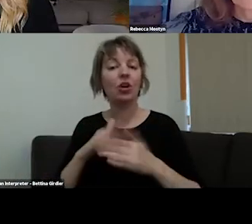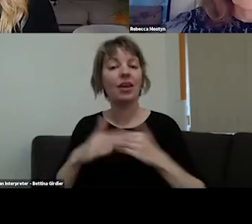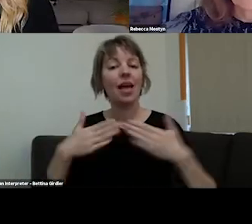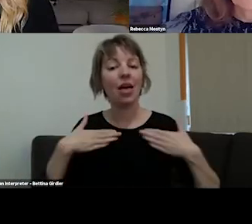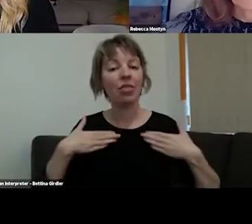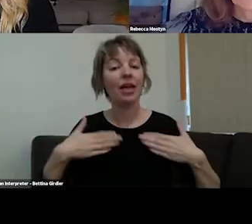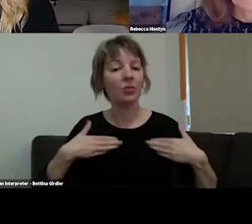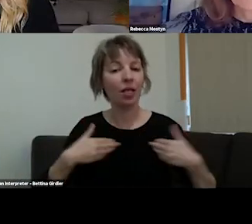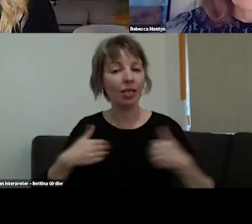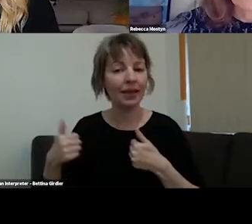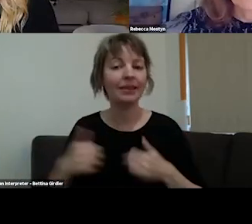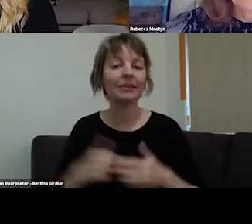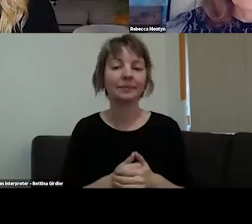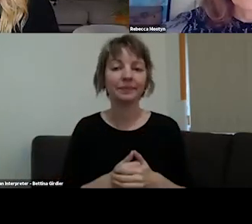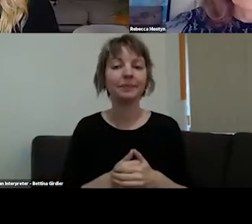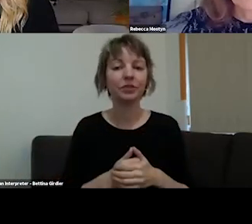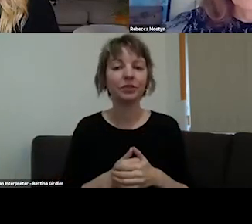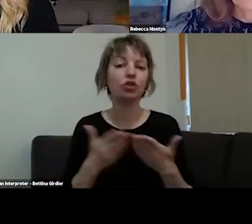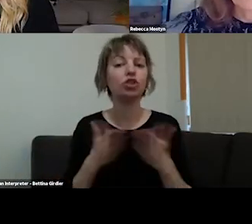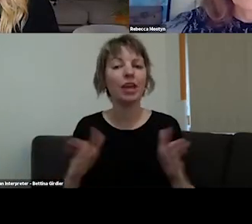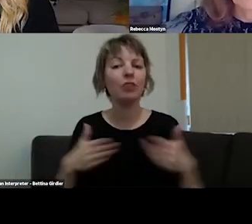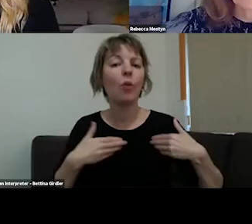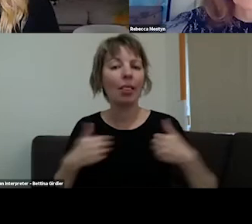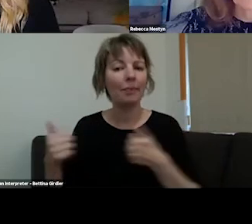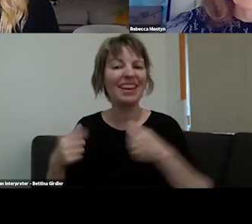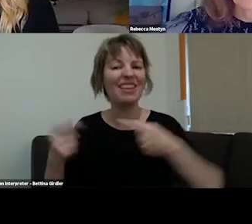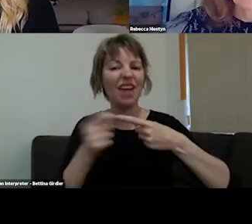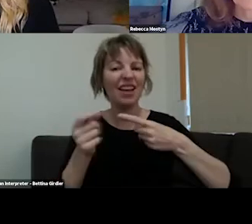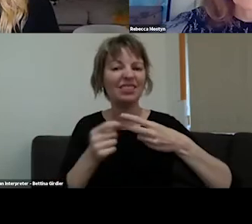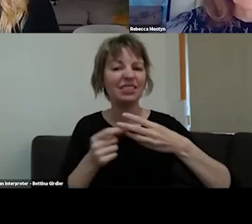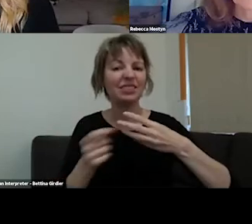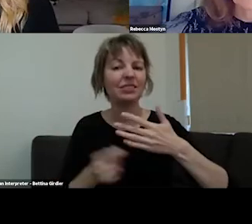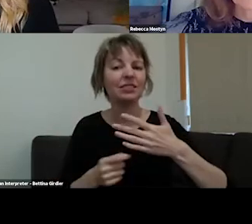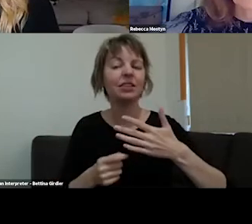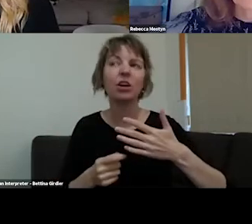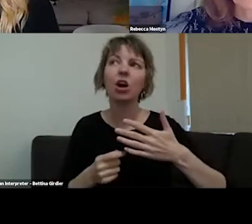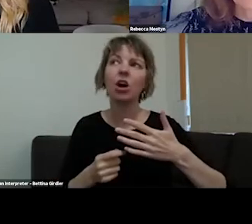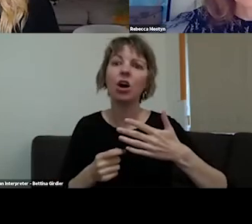So just general wellbeing factors across - I can't remember what the scale's called -